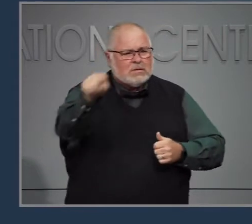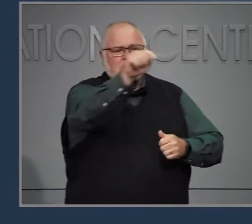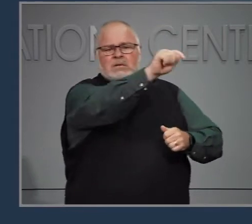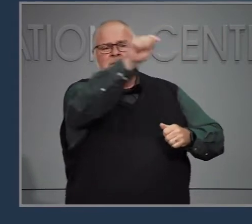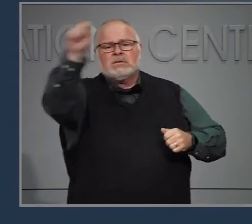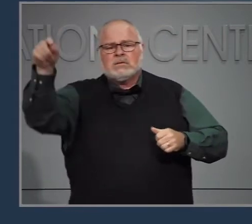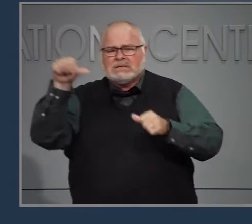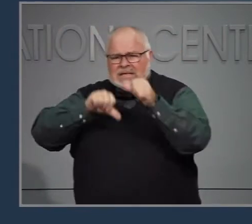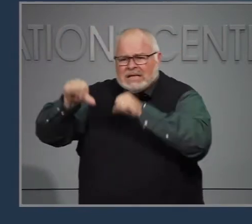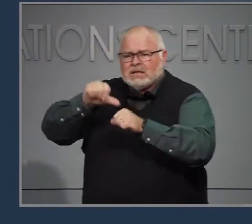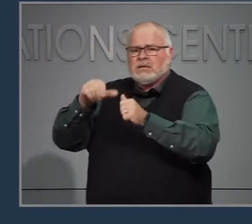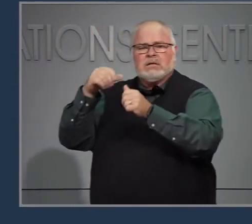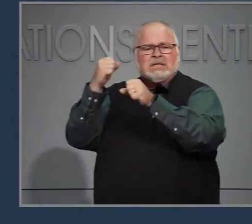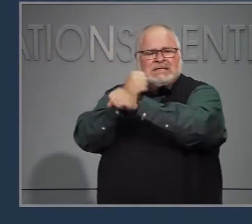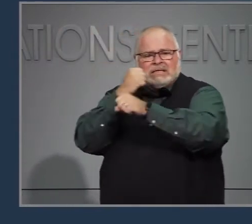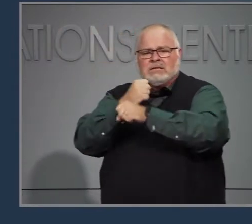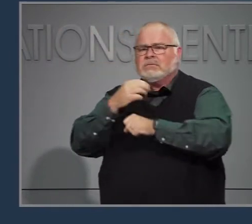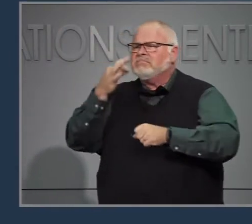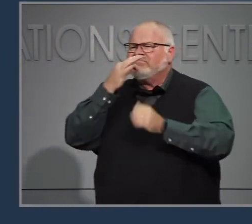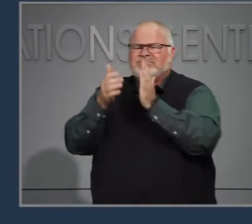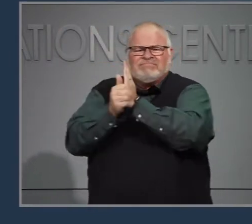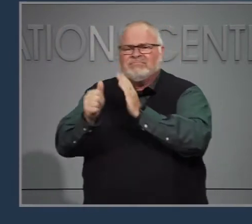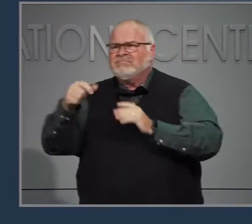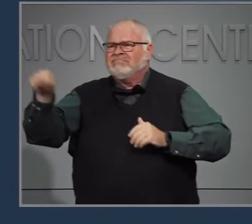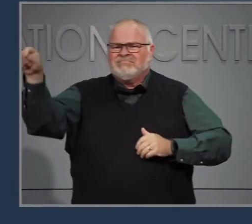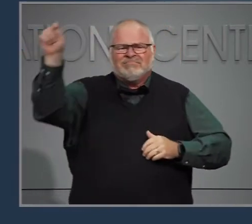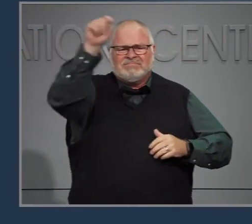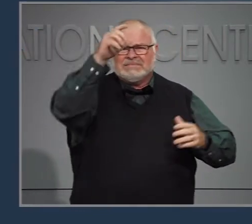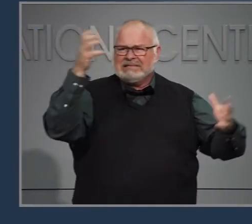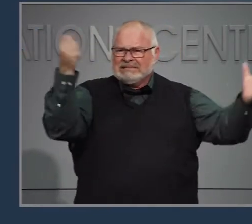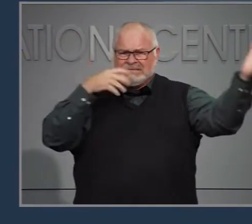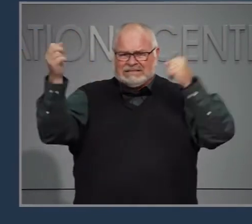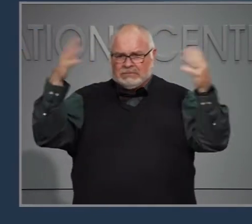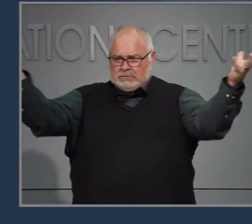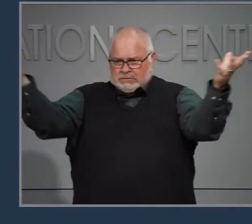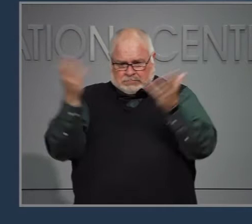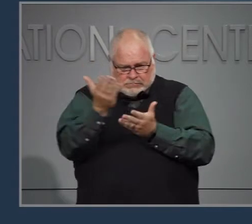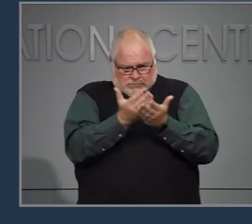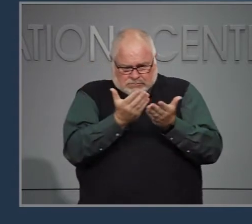DEVELOPED AND HAVE BEEN DEPLOYING A FIVE-POINT STRATEGY TO GUIDE THAT WORK.